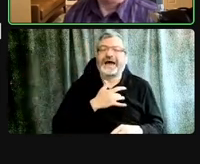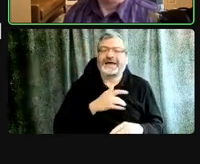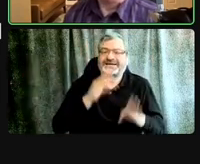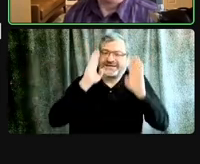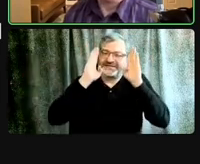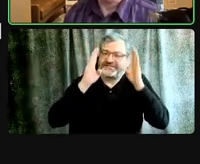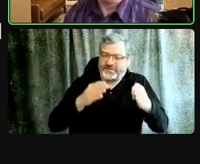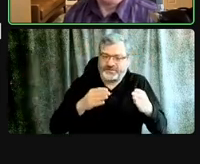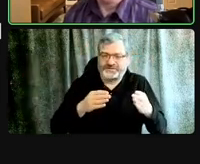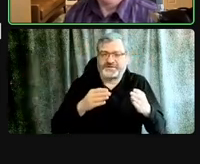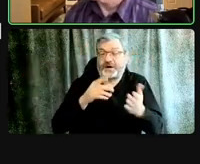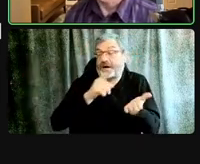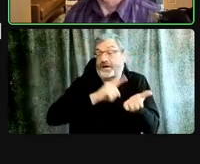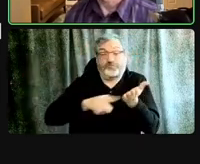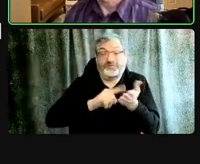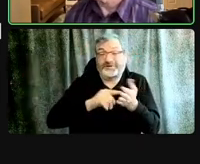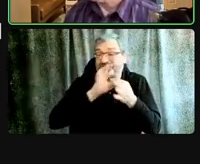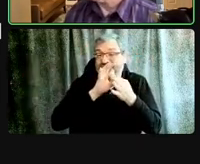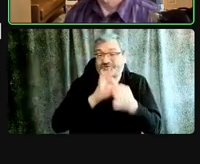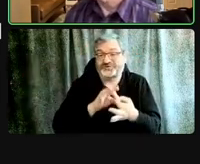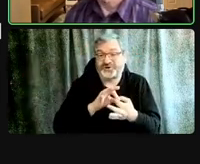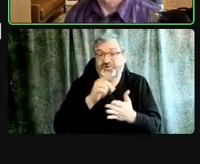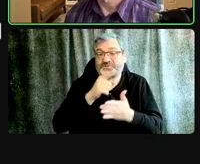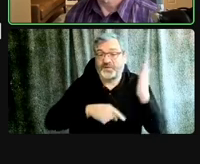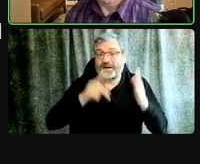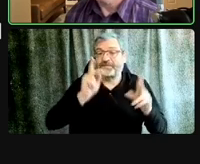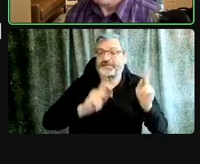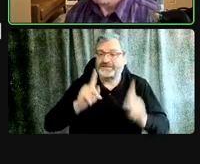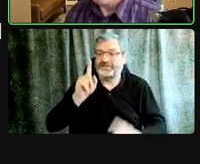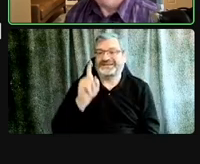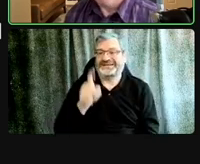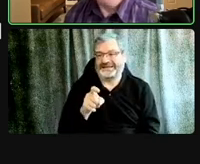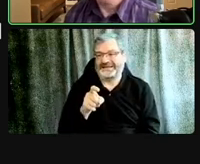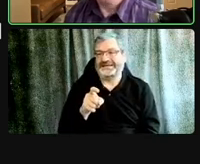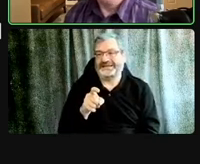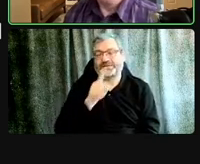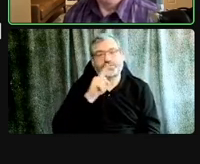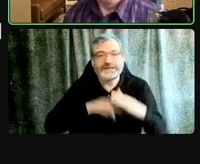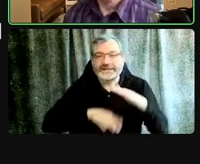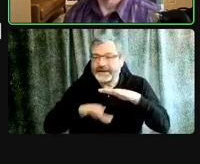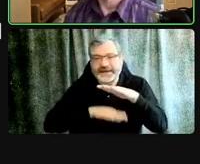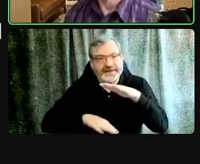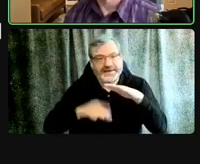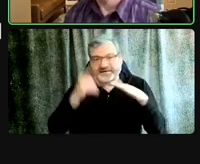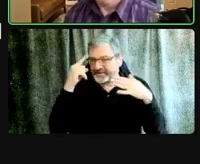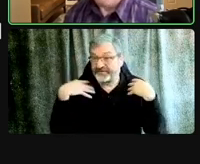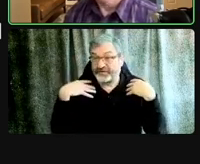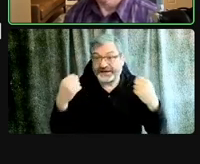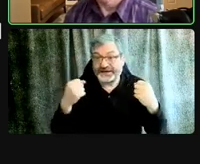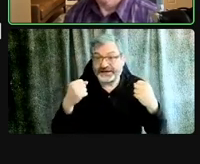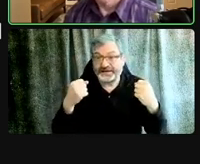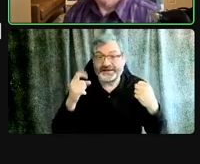the research shows about what people need for healing. And it's really basic, right? Obviously, it's basic. They need a sense of belonging.